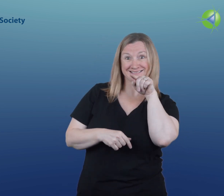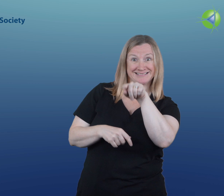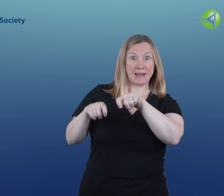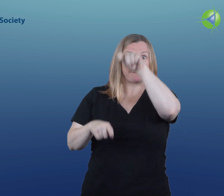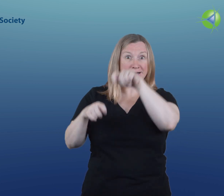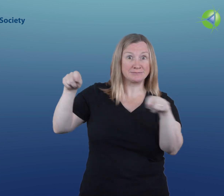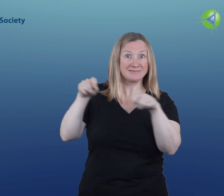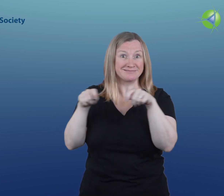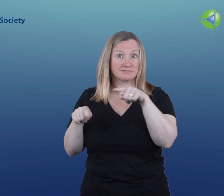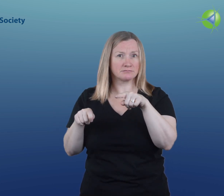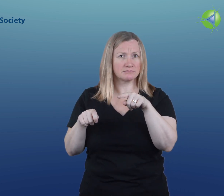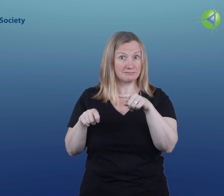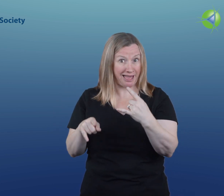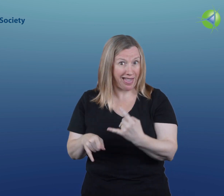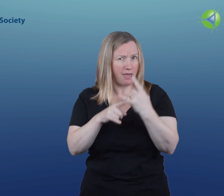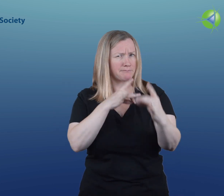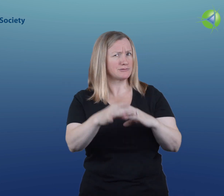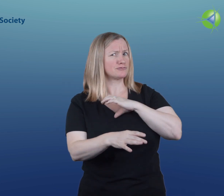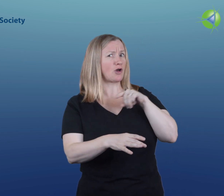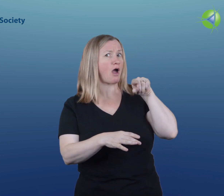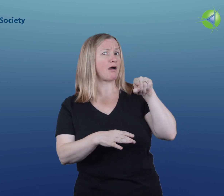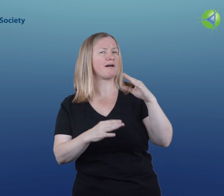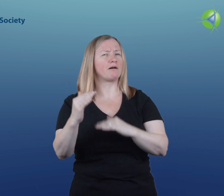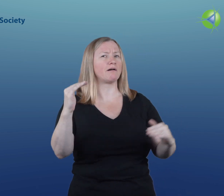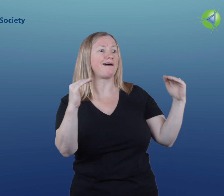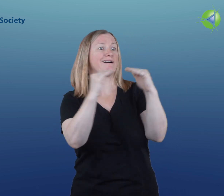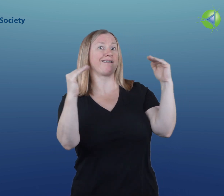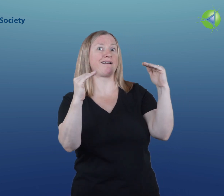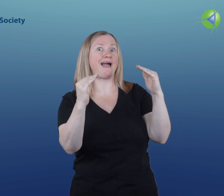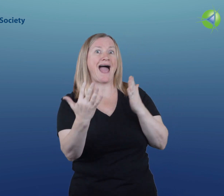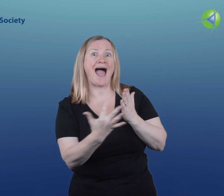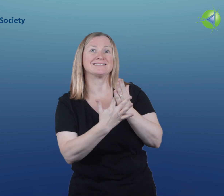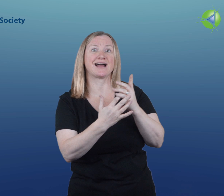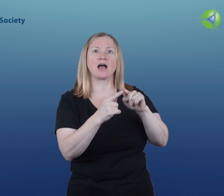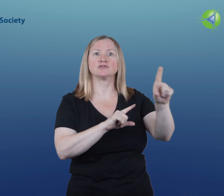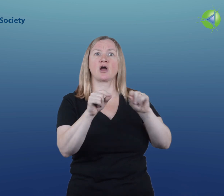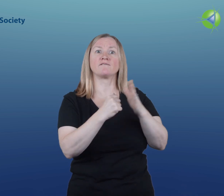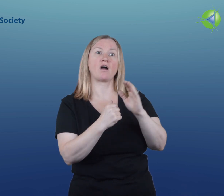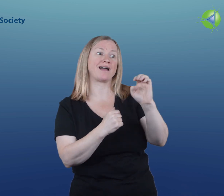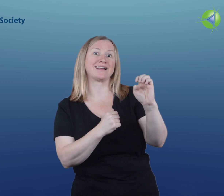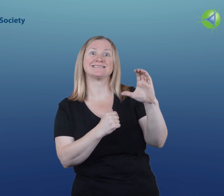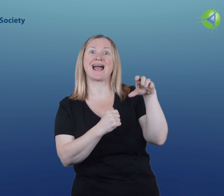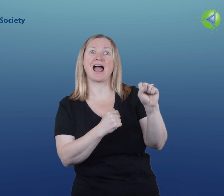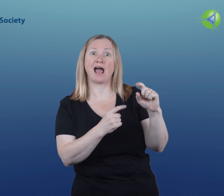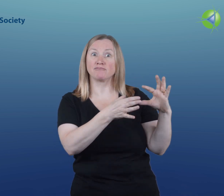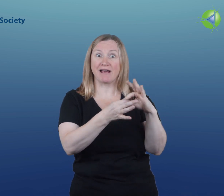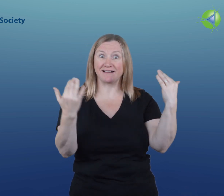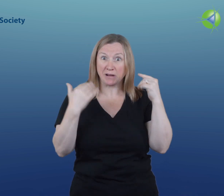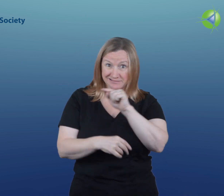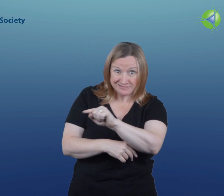Do these Measures help ensure equivalent access to and choice of ECS and related information?